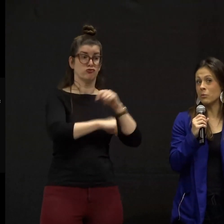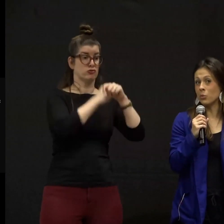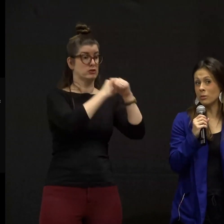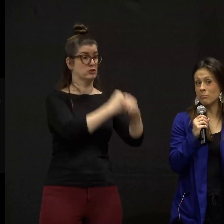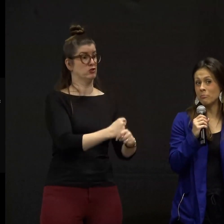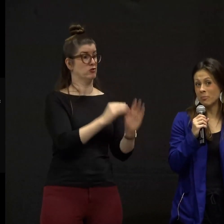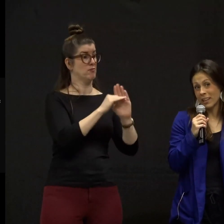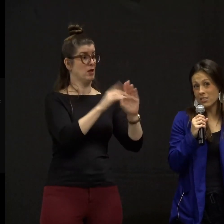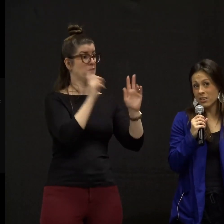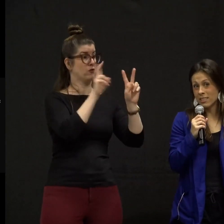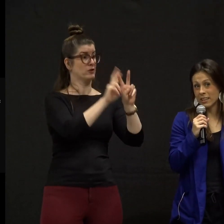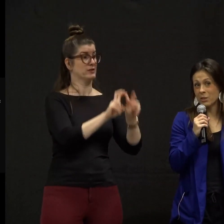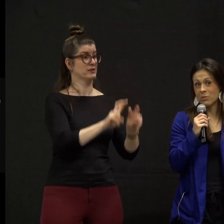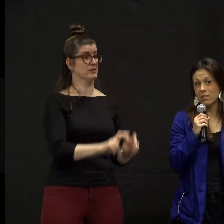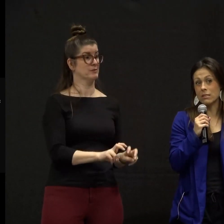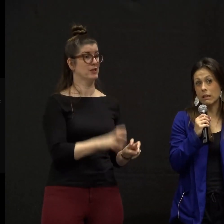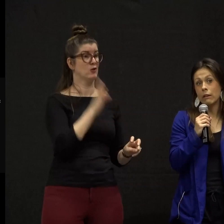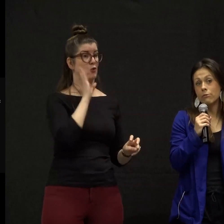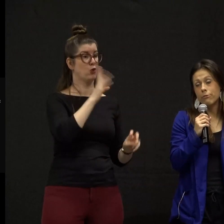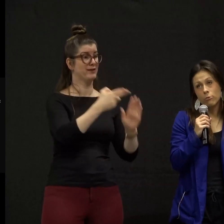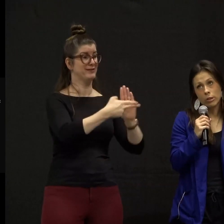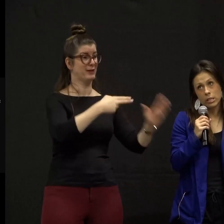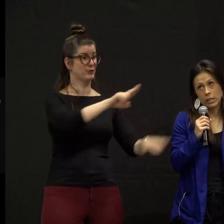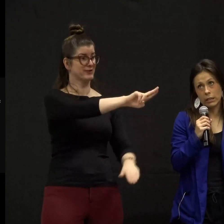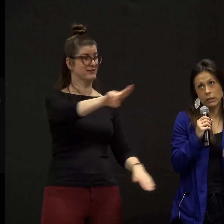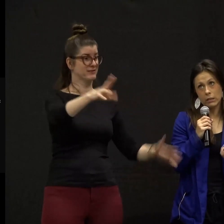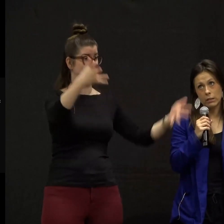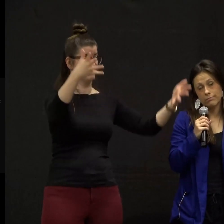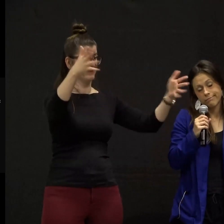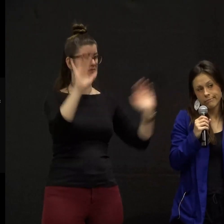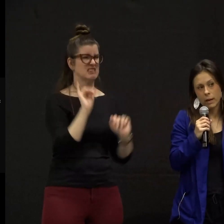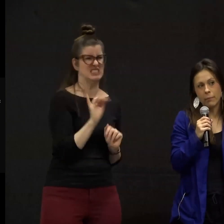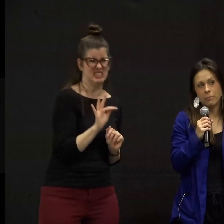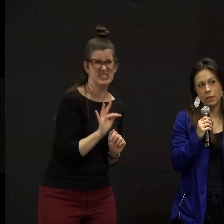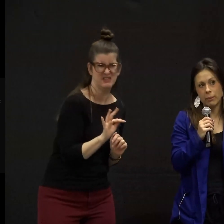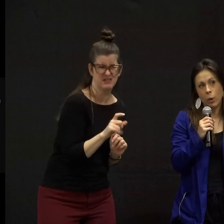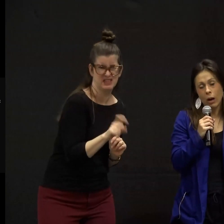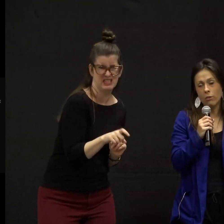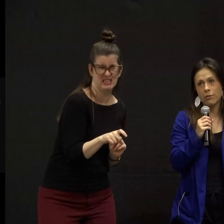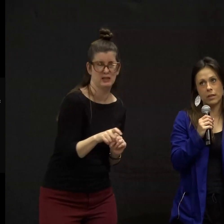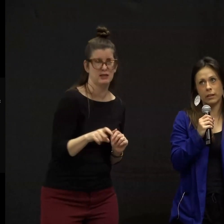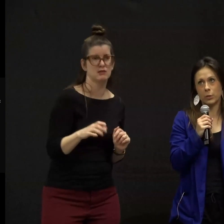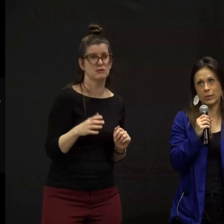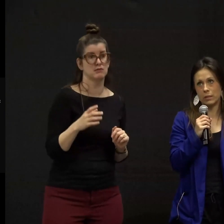would land on a diagnosis if warranted. That might be a mental health diagnosis,